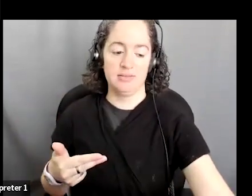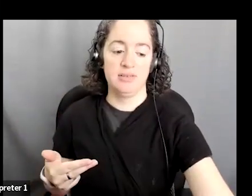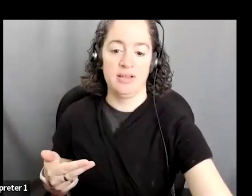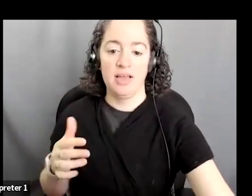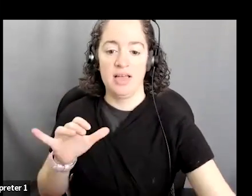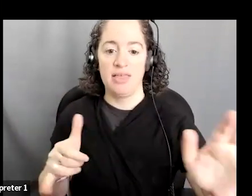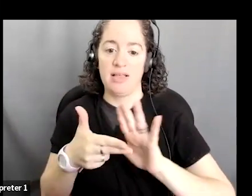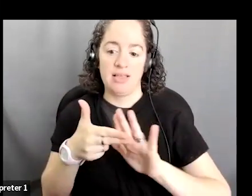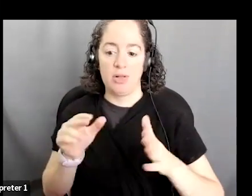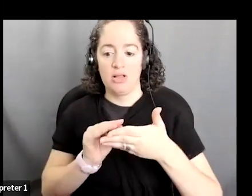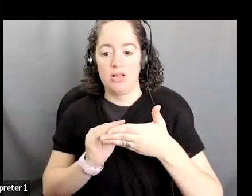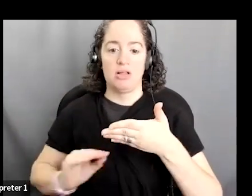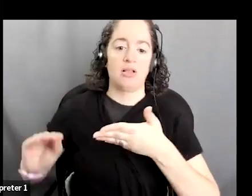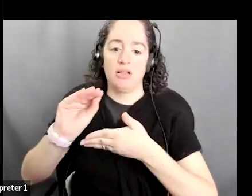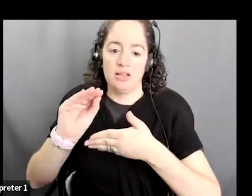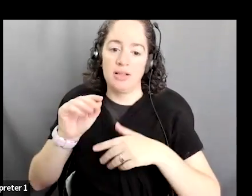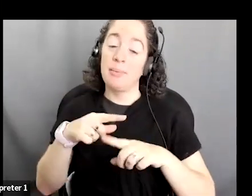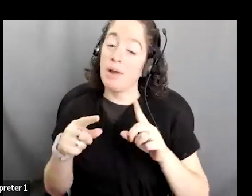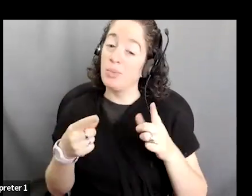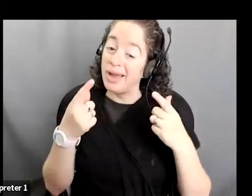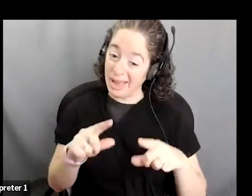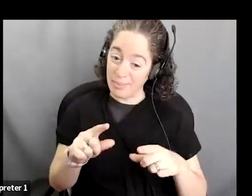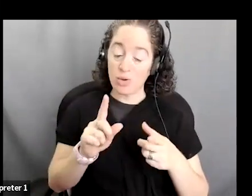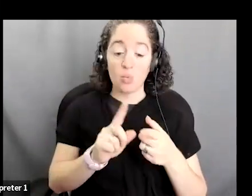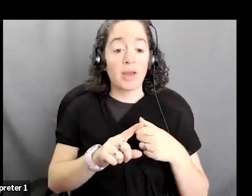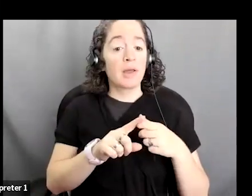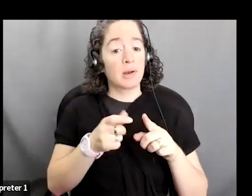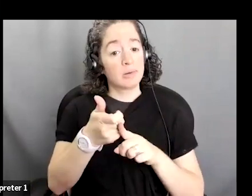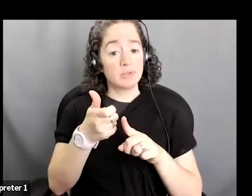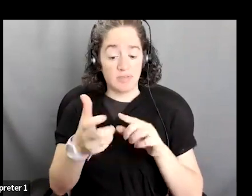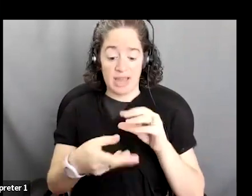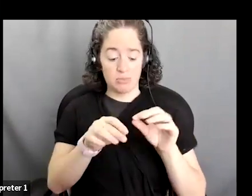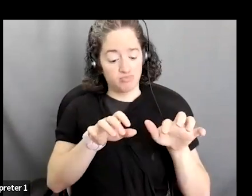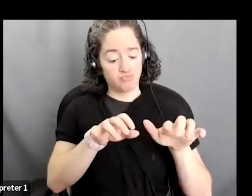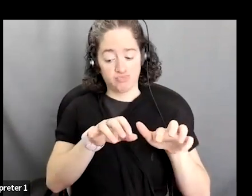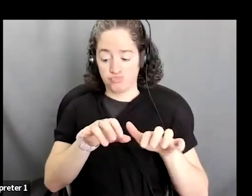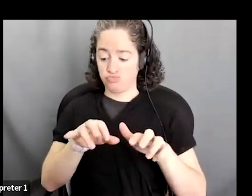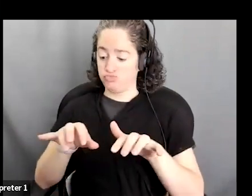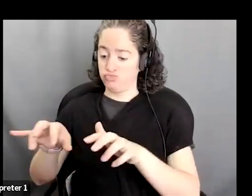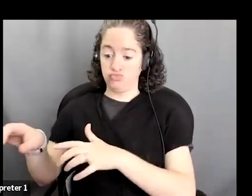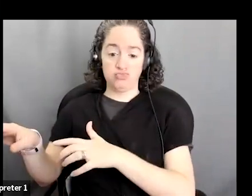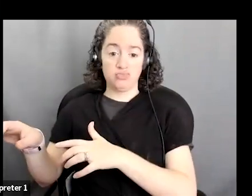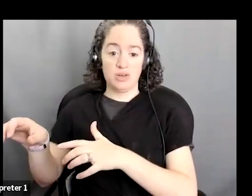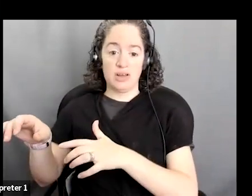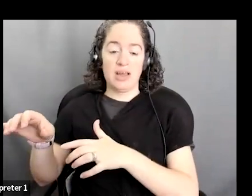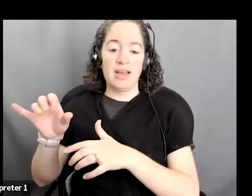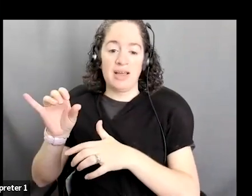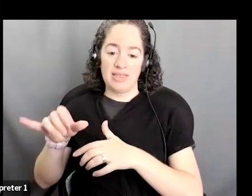and what happens is as you fill up the text area, the text in the text area overlaps with the label.